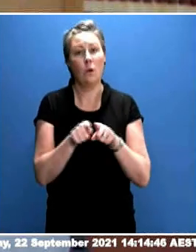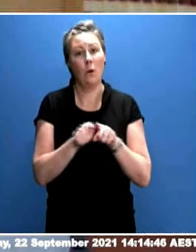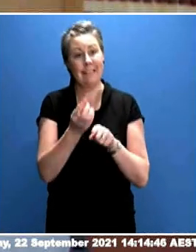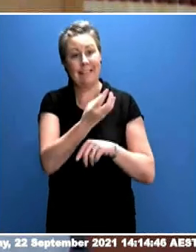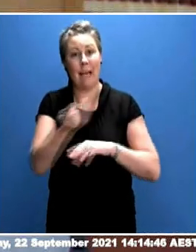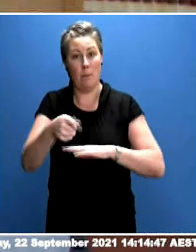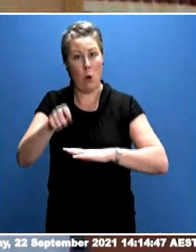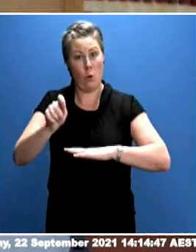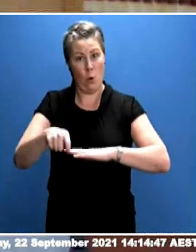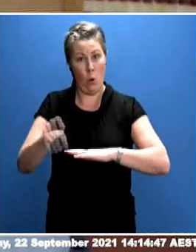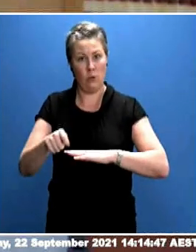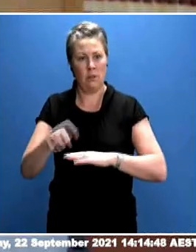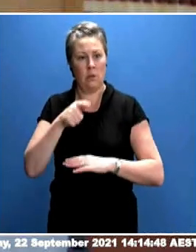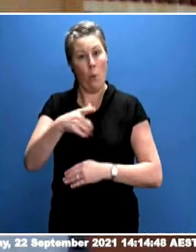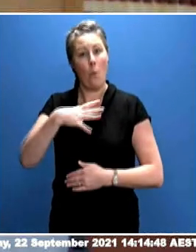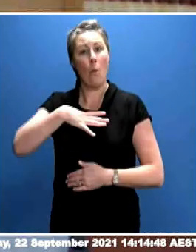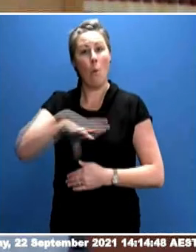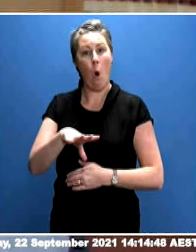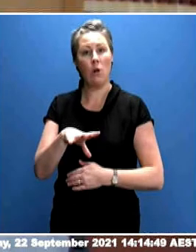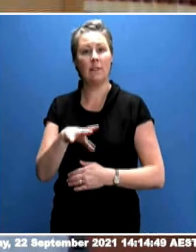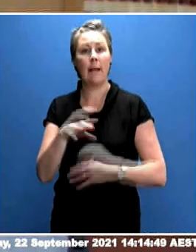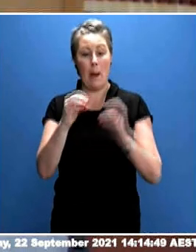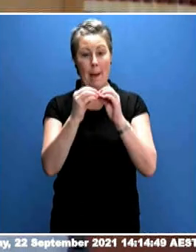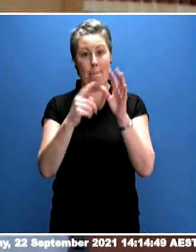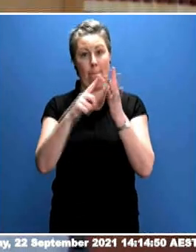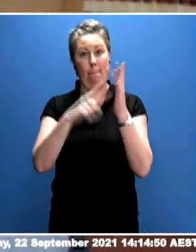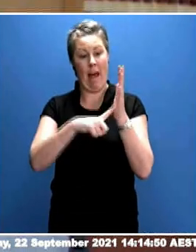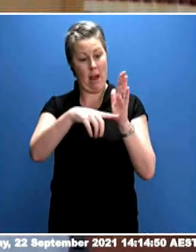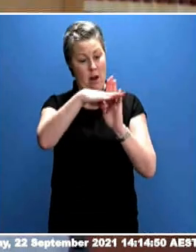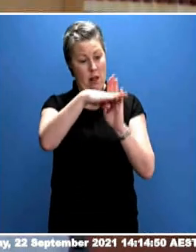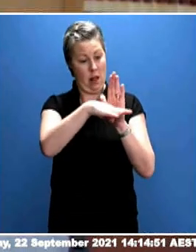French a bail condition, which we have, of course, opposed because that is an